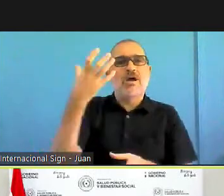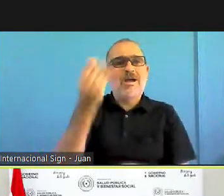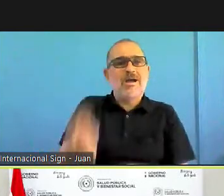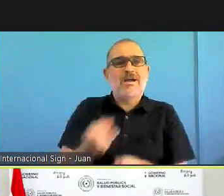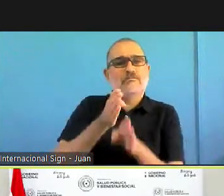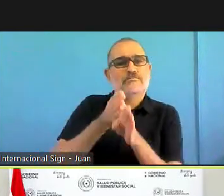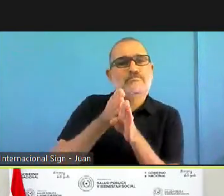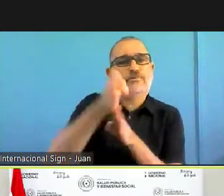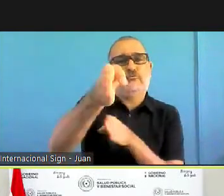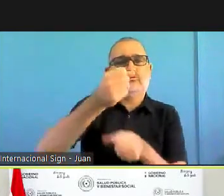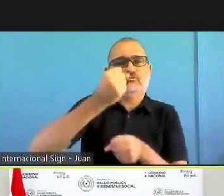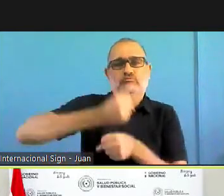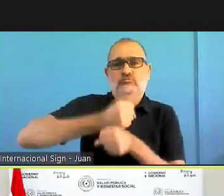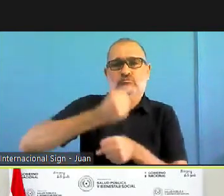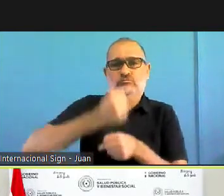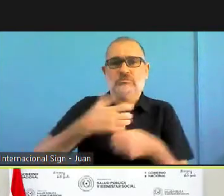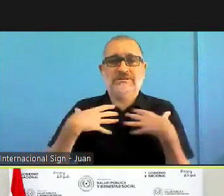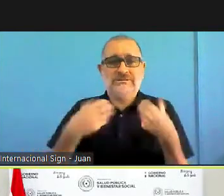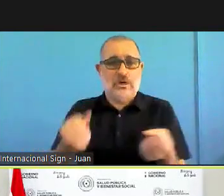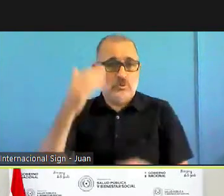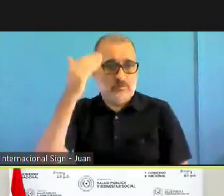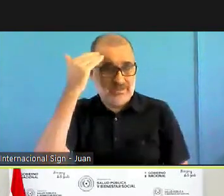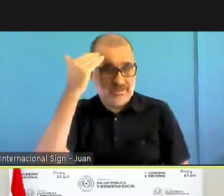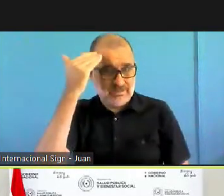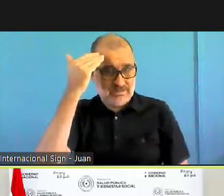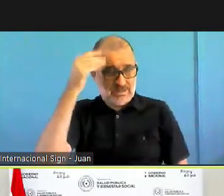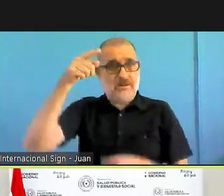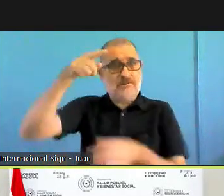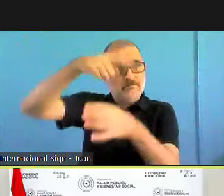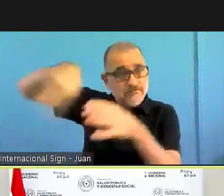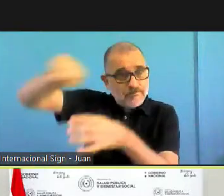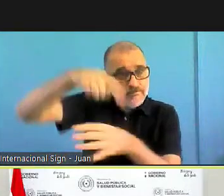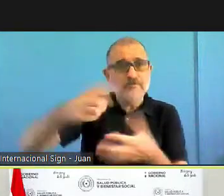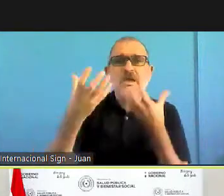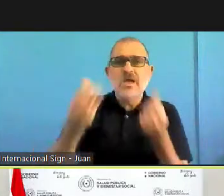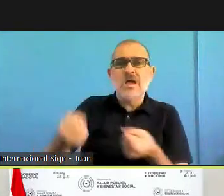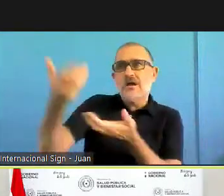We have worked with universities, with other partners, other stakeholders.